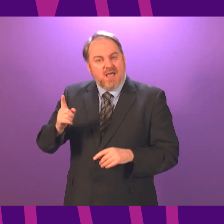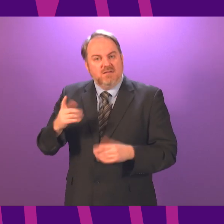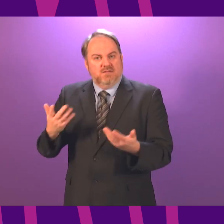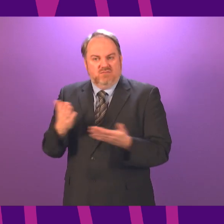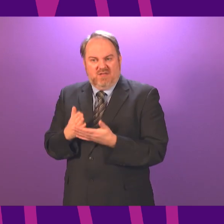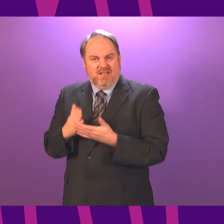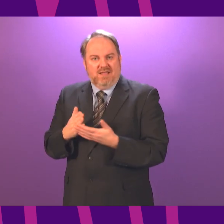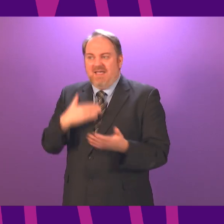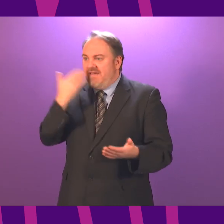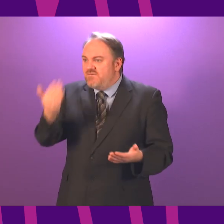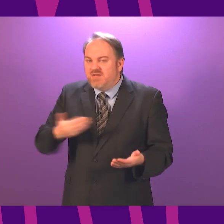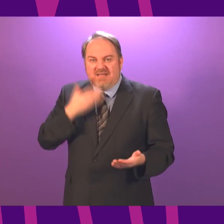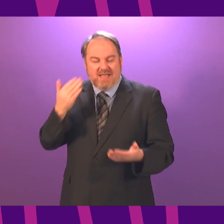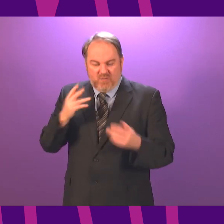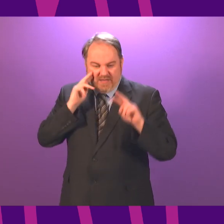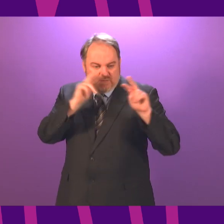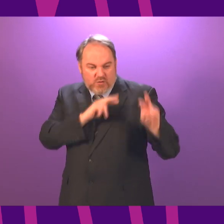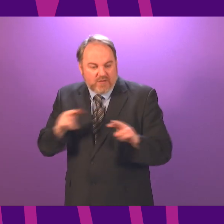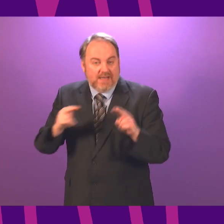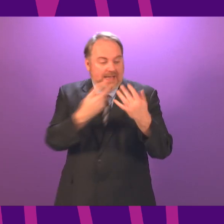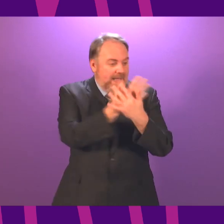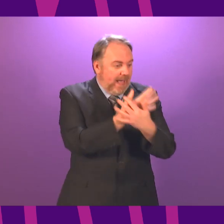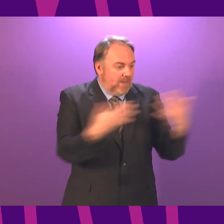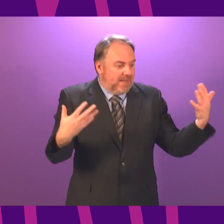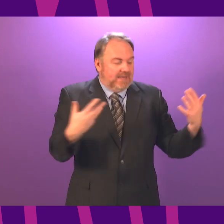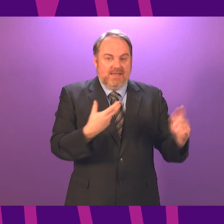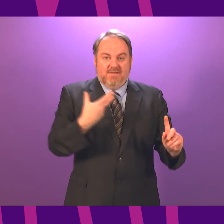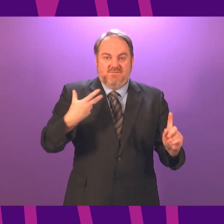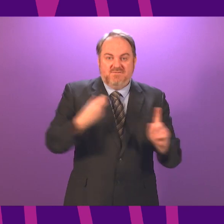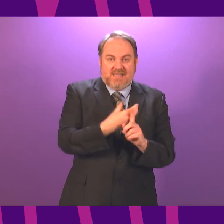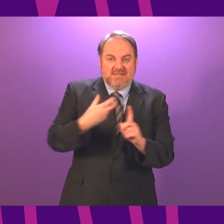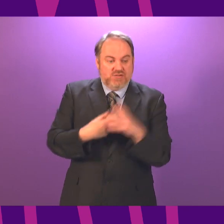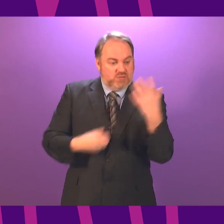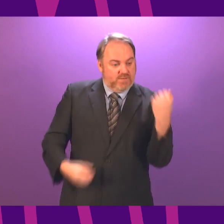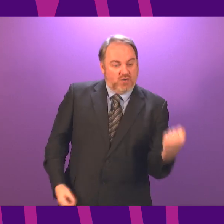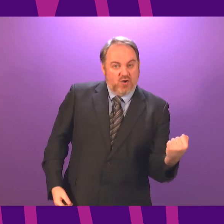literally on a daily basis, as supply estimates become clearer and change, as they regularly do,